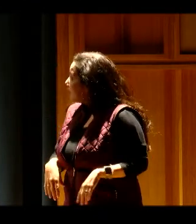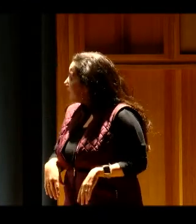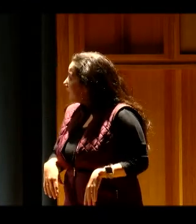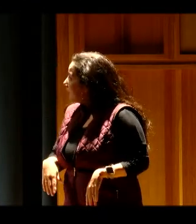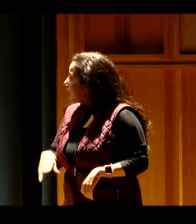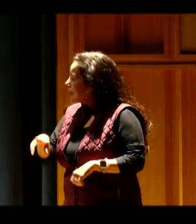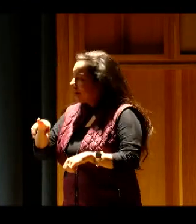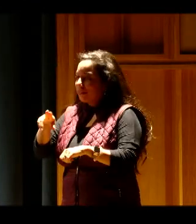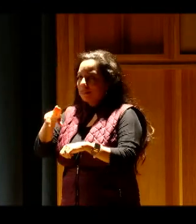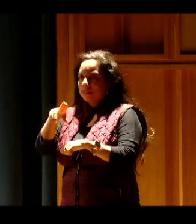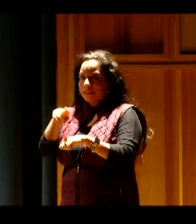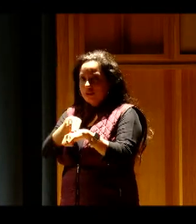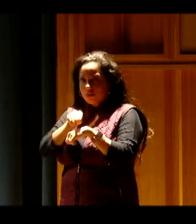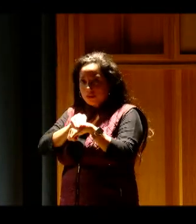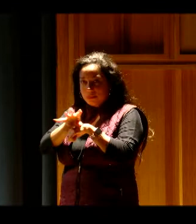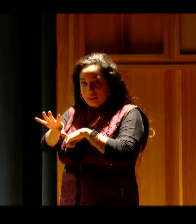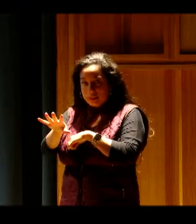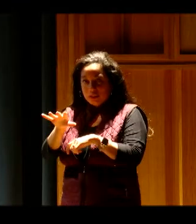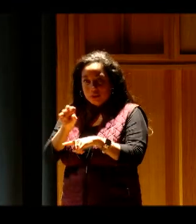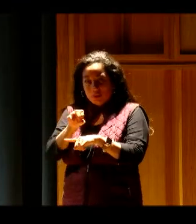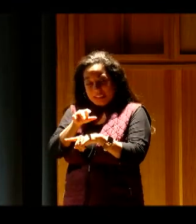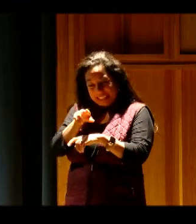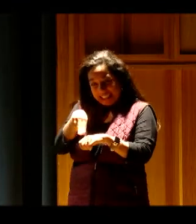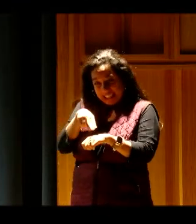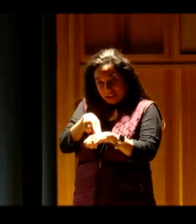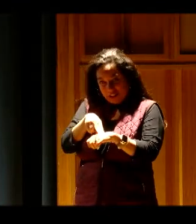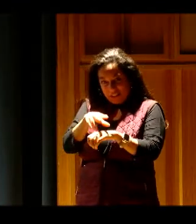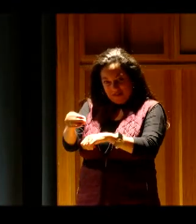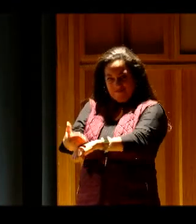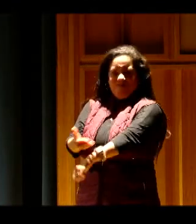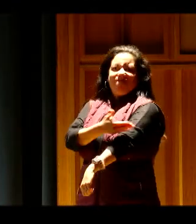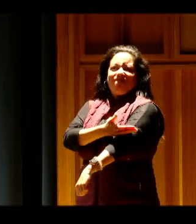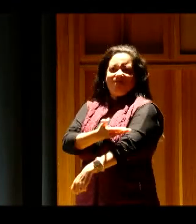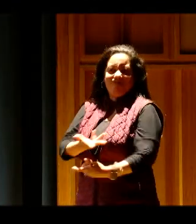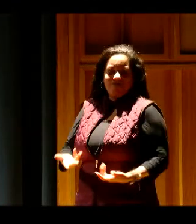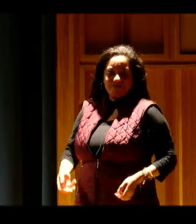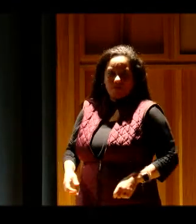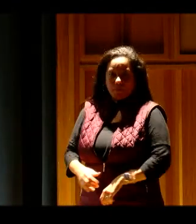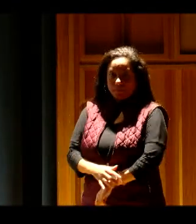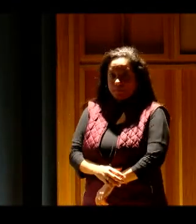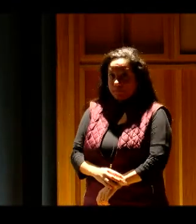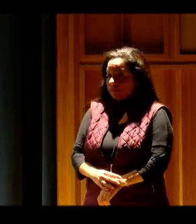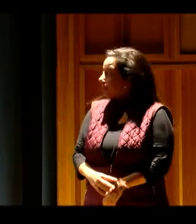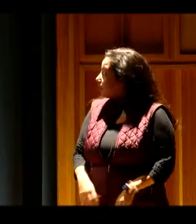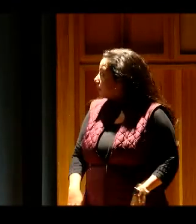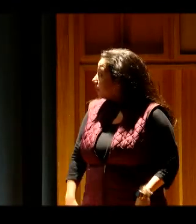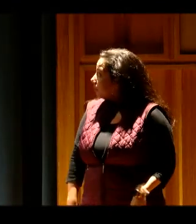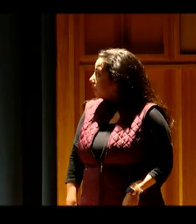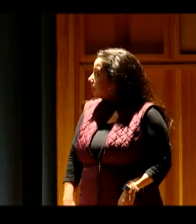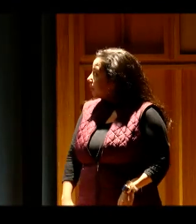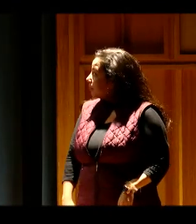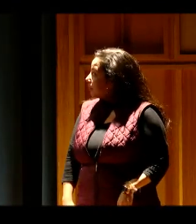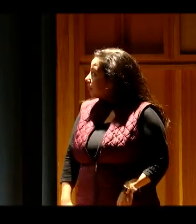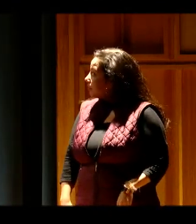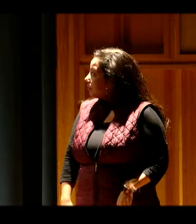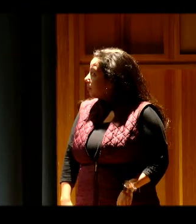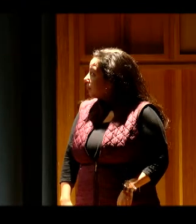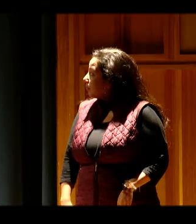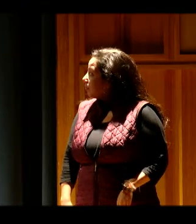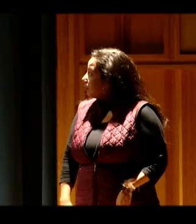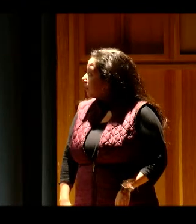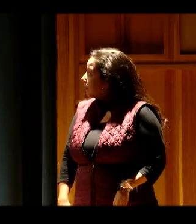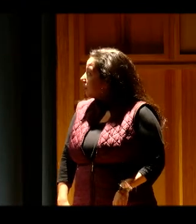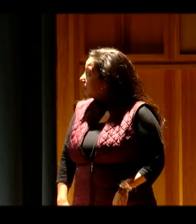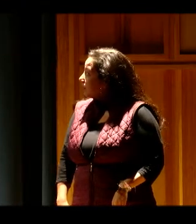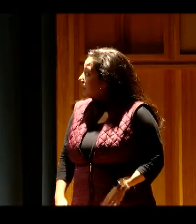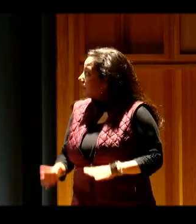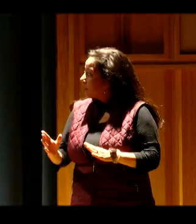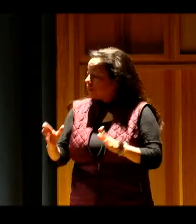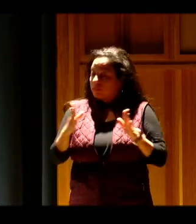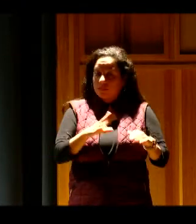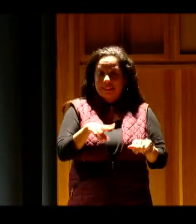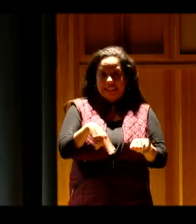It is taking nature and making it better, and similarly we are very rarely thinking of